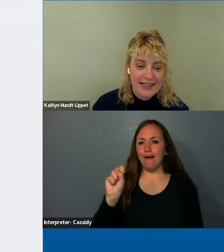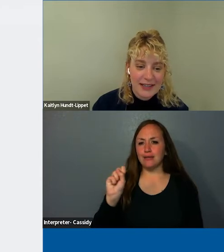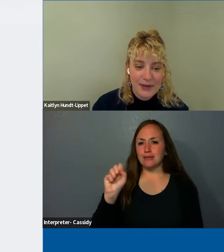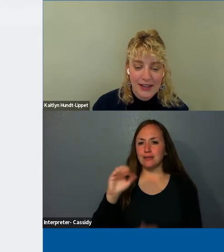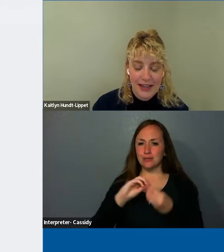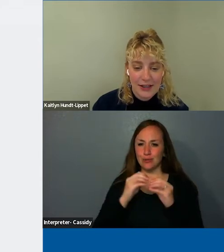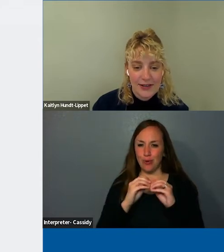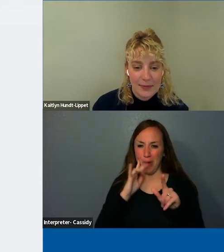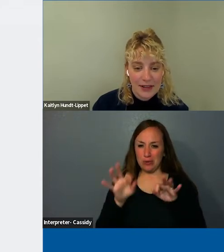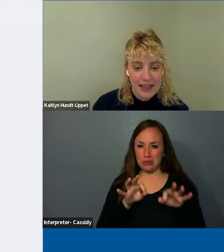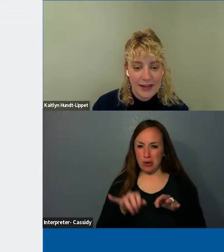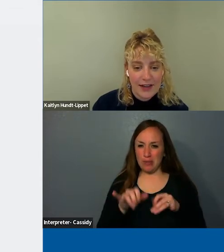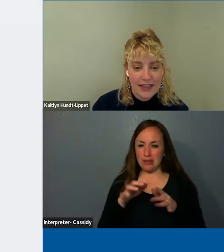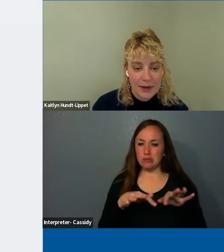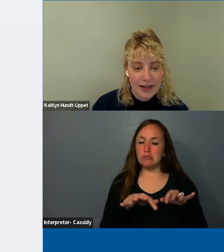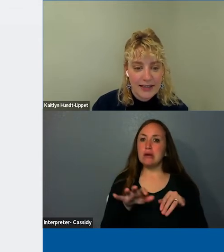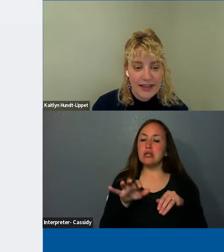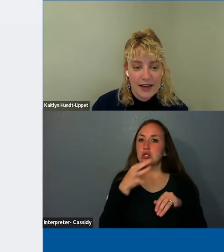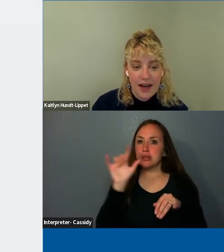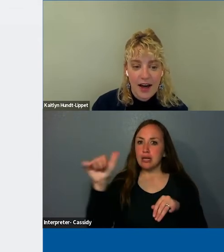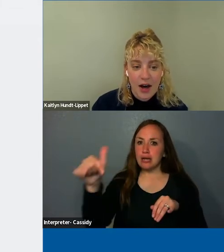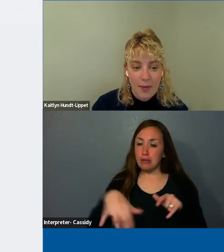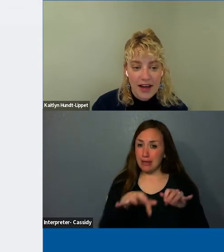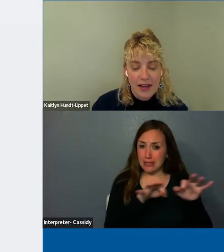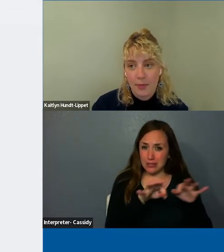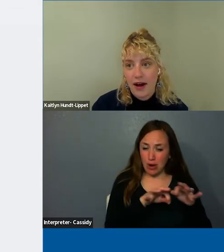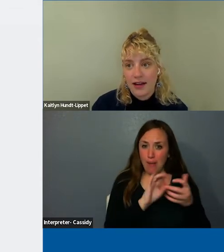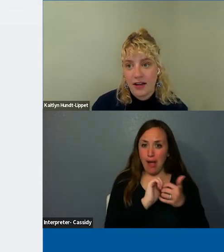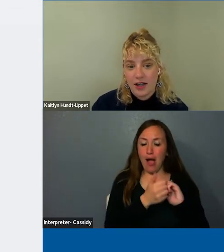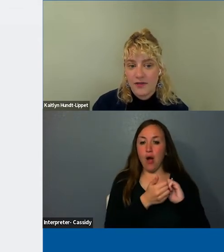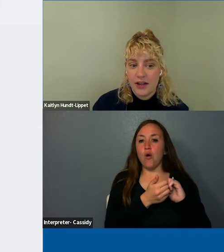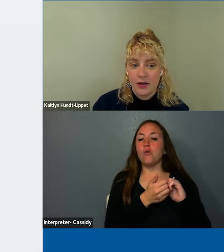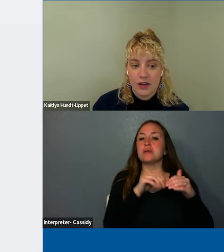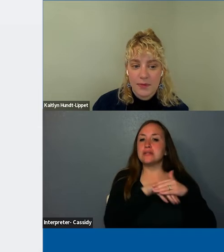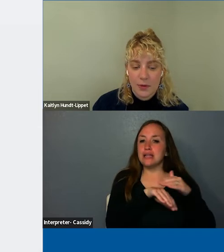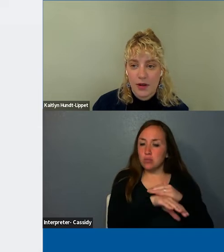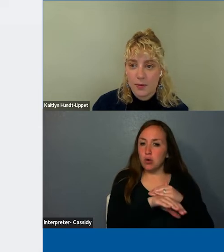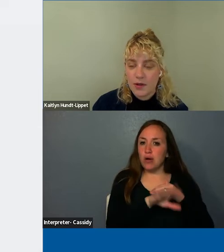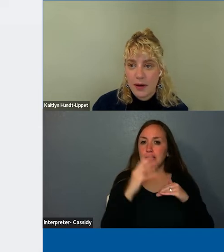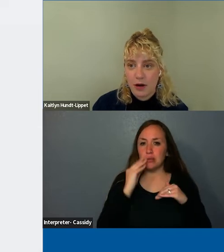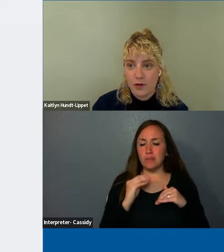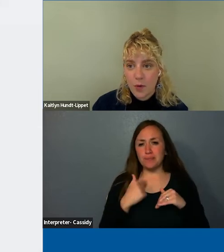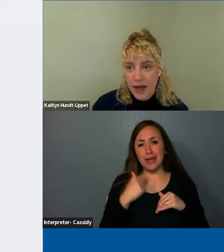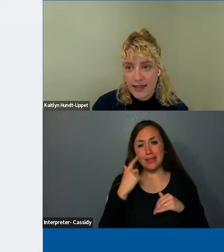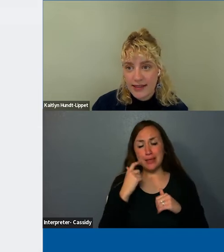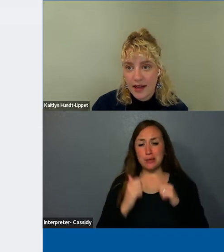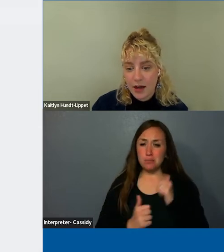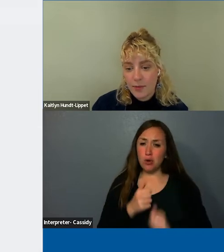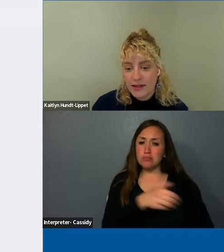the accessibility and usability of an experience. I think, by and large, video clips are one of the most powerful ways.